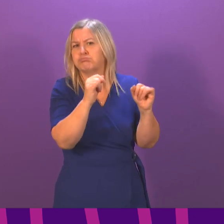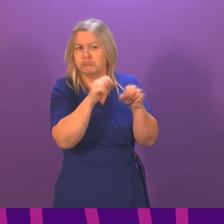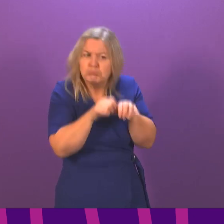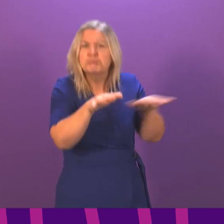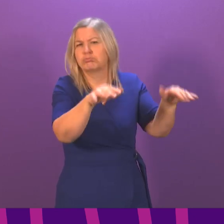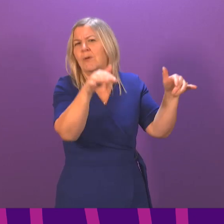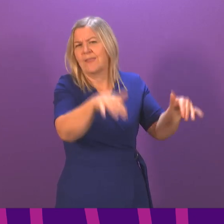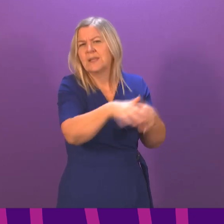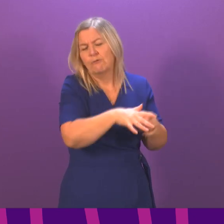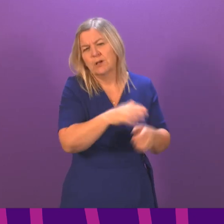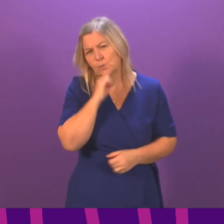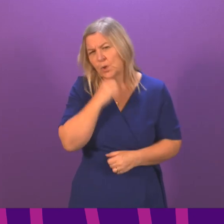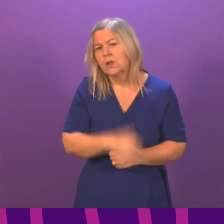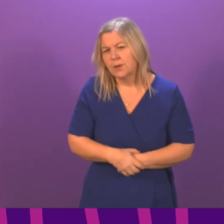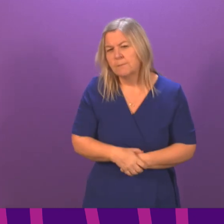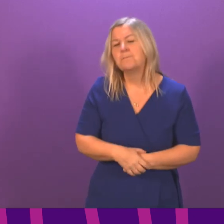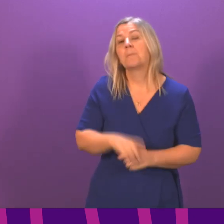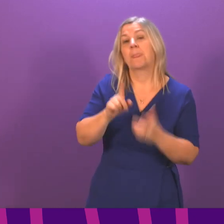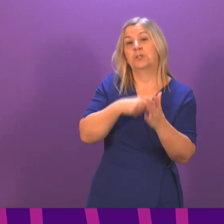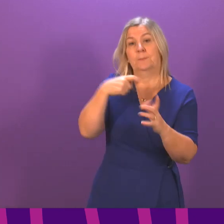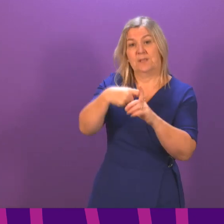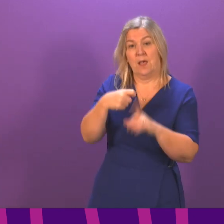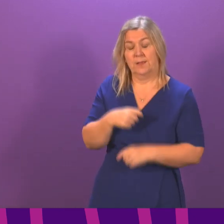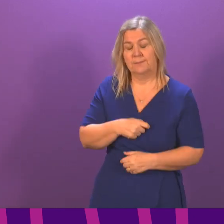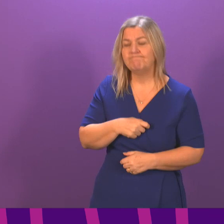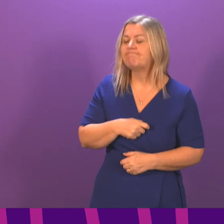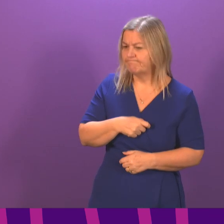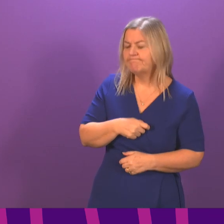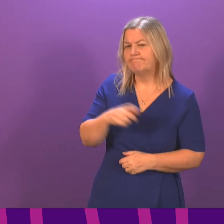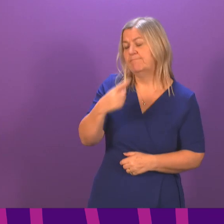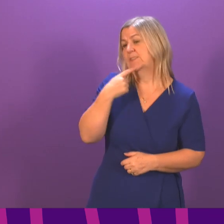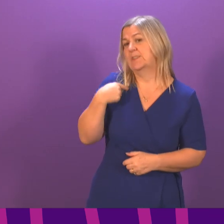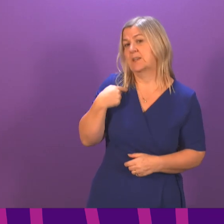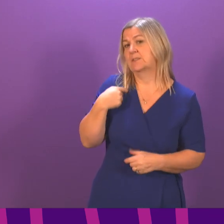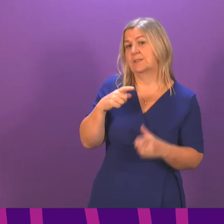James Kelly: Yesterday’s Daily Record devoted substantial